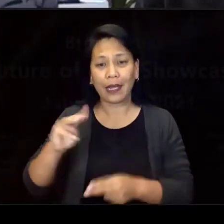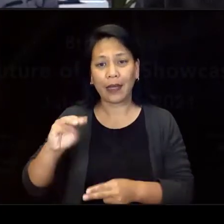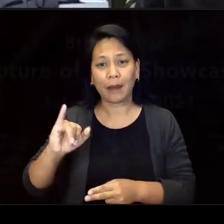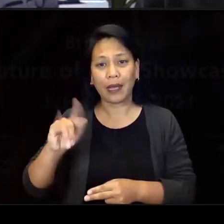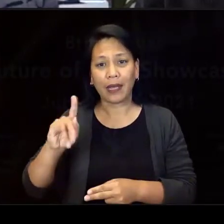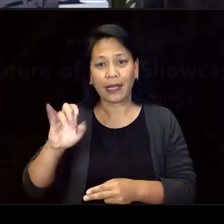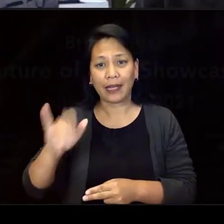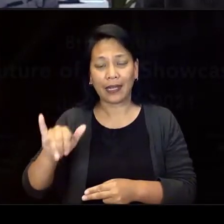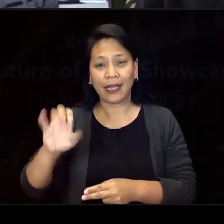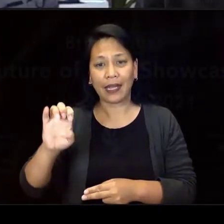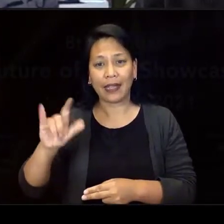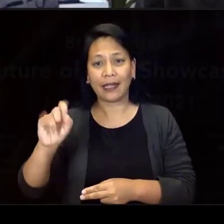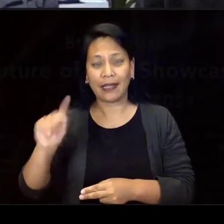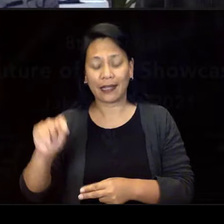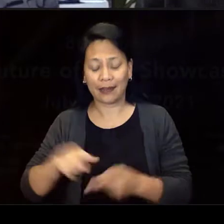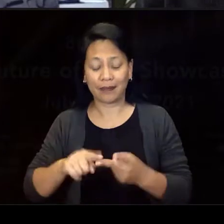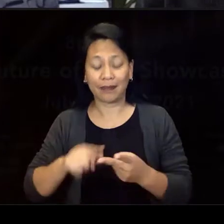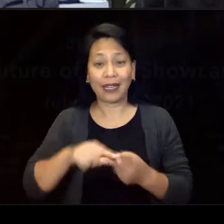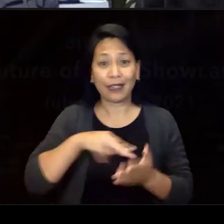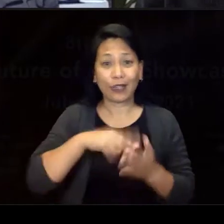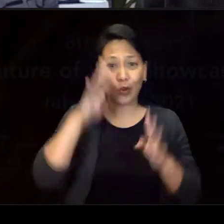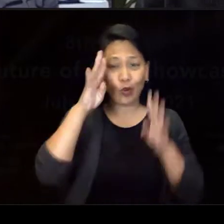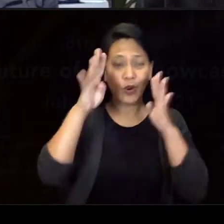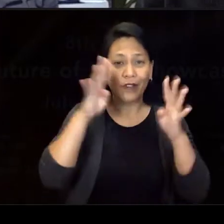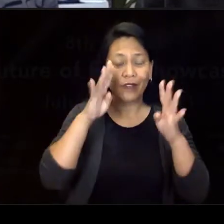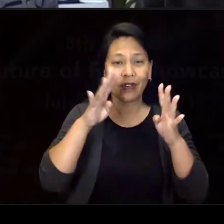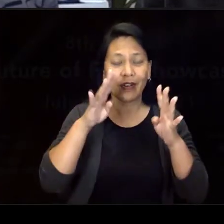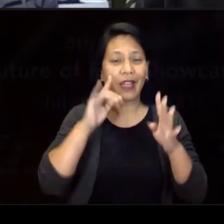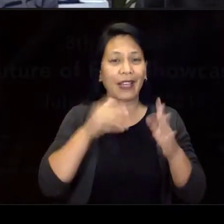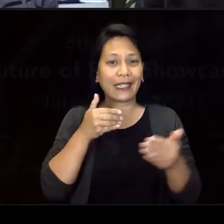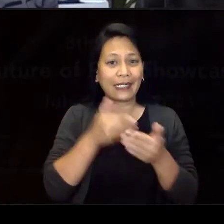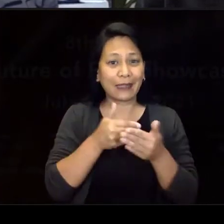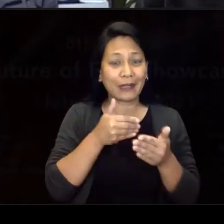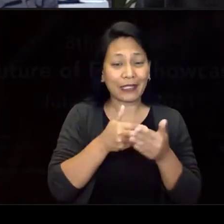We have choreographer and intimacy coordinator, Christina Jazzar.